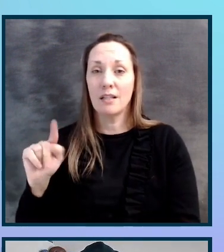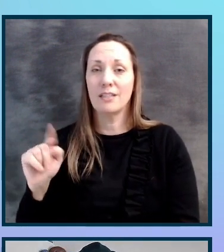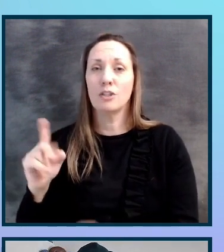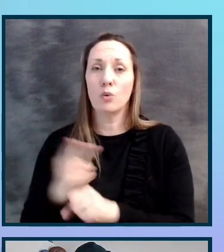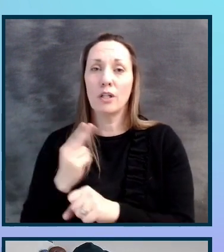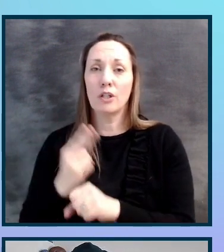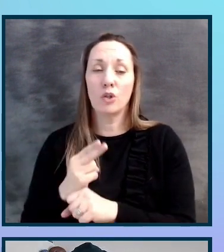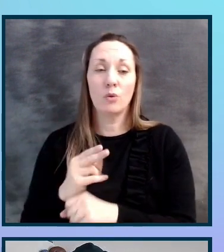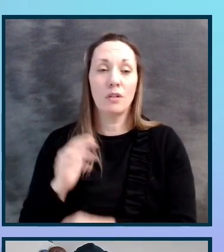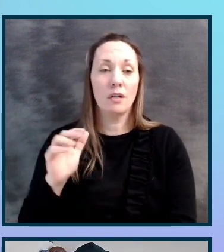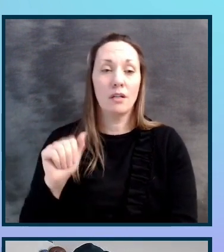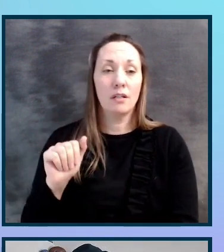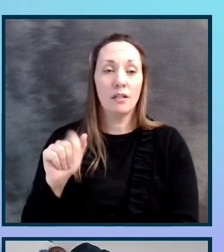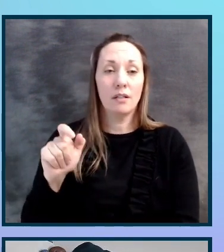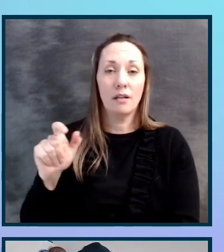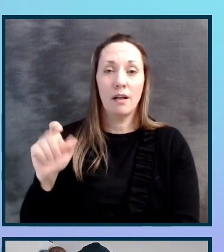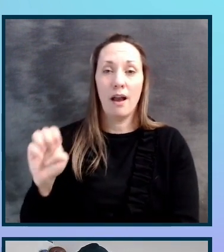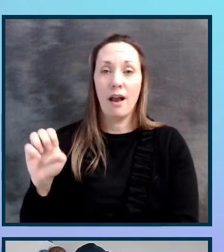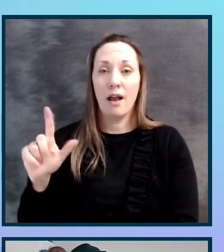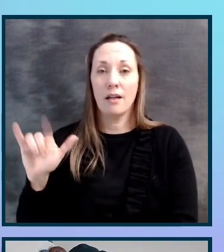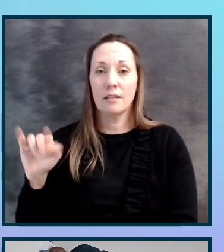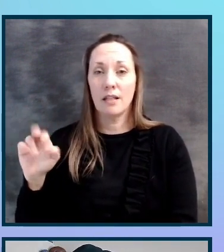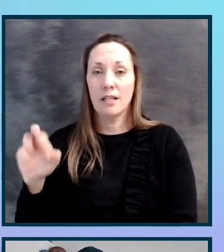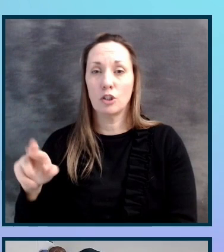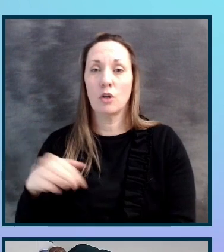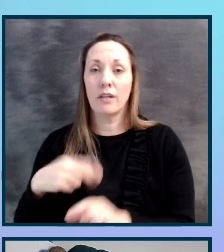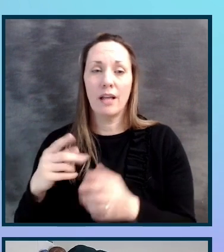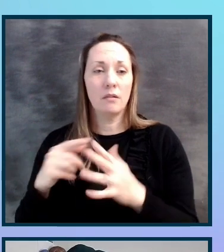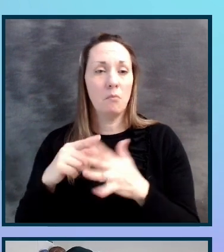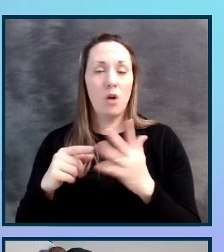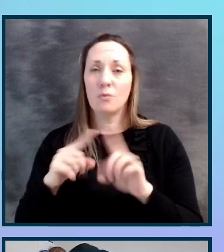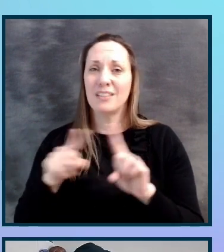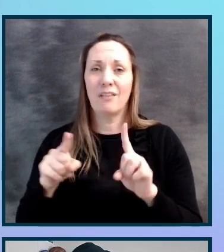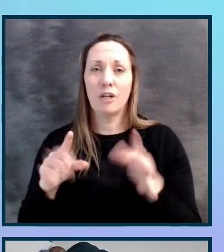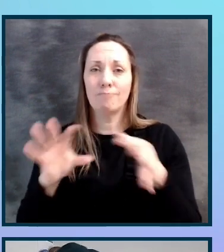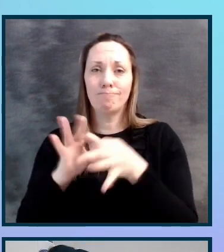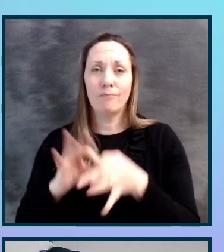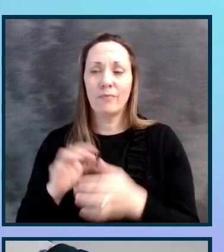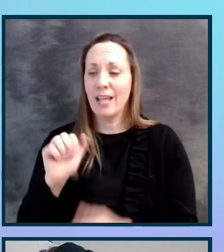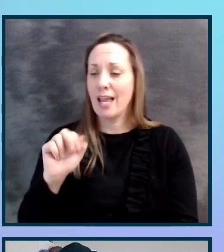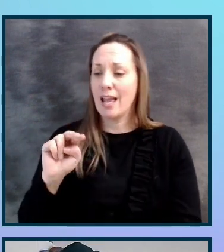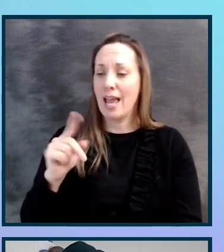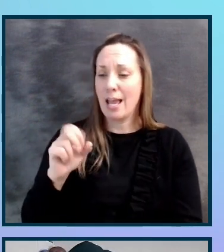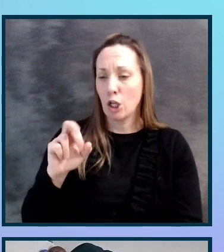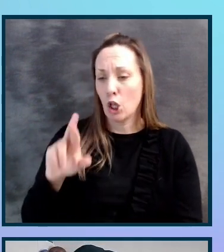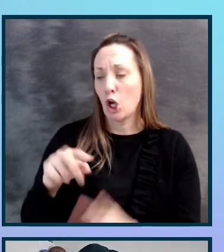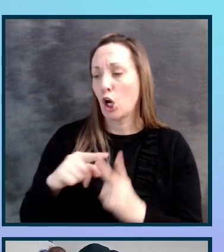ESLint does have multiple different add-ons to tie in for like JSX angular review files, right?